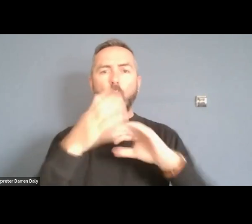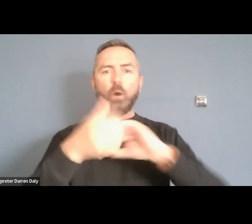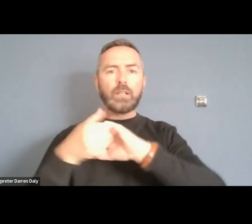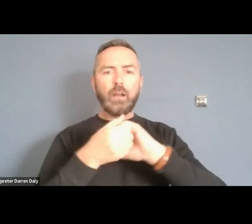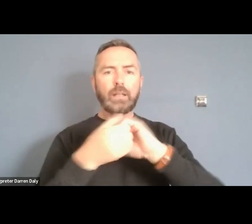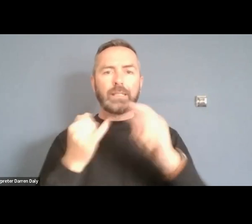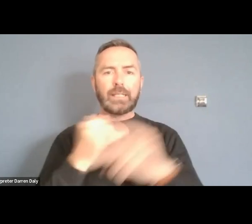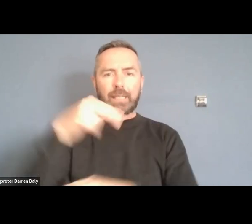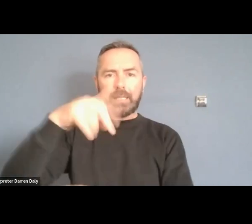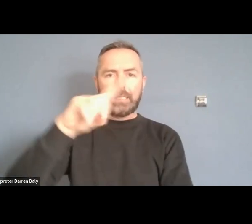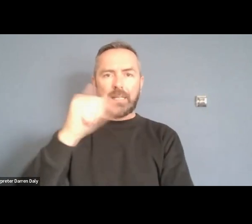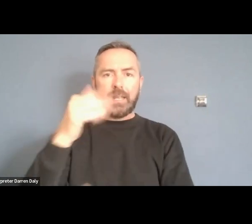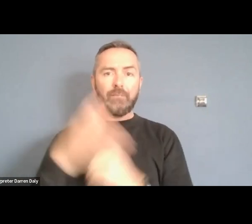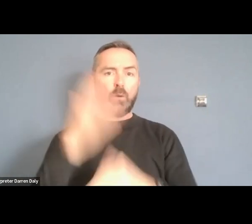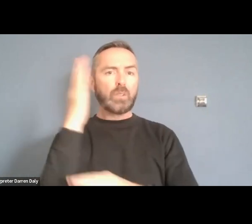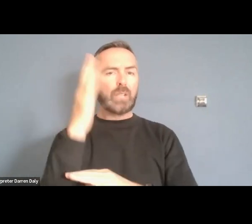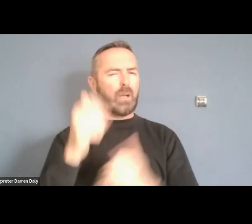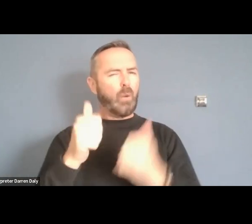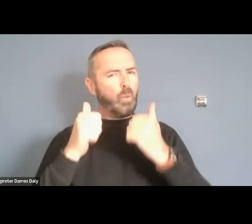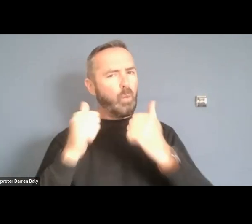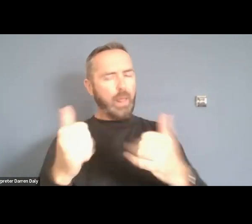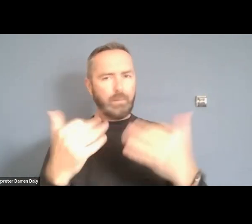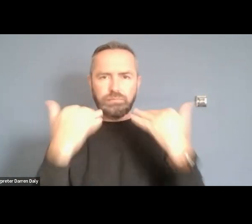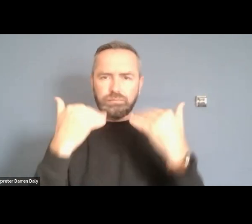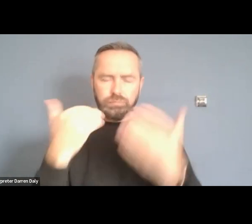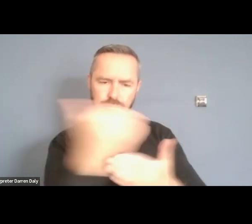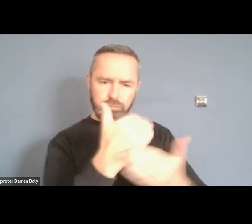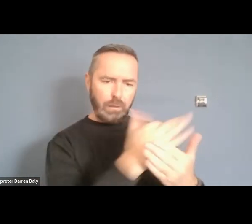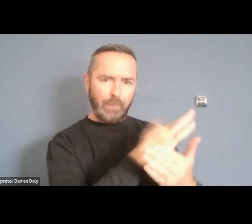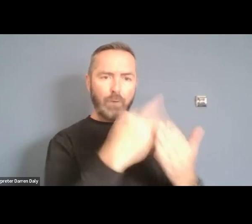presenting so well today the data from that report, but also for engaging with